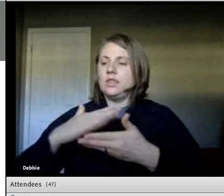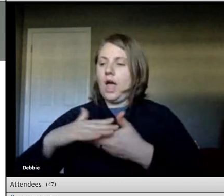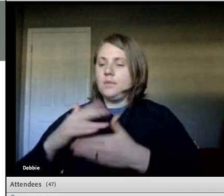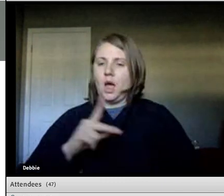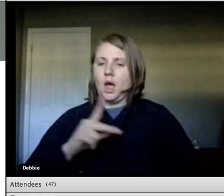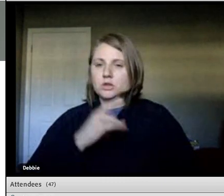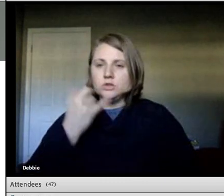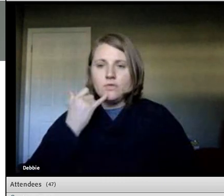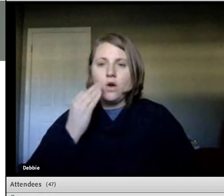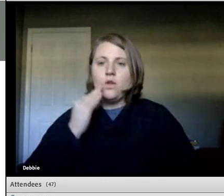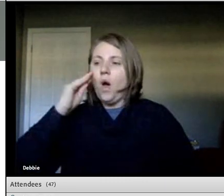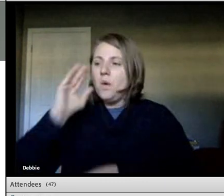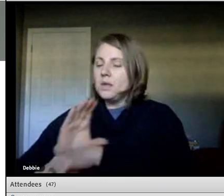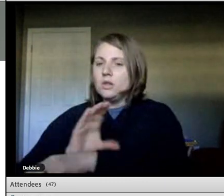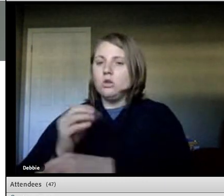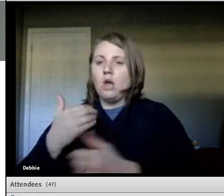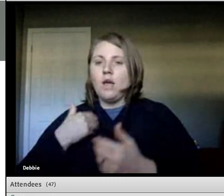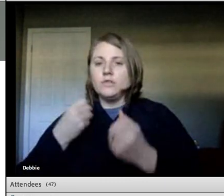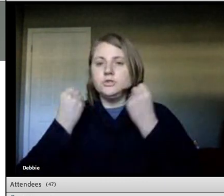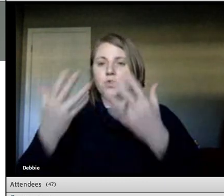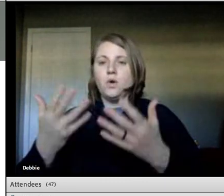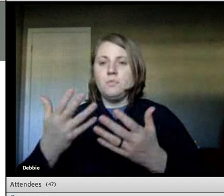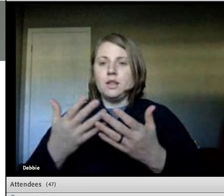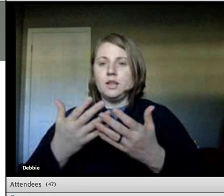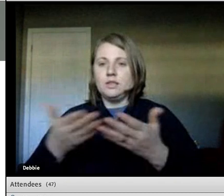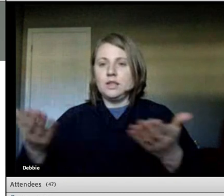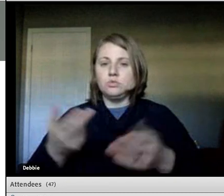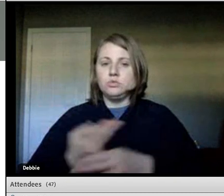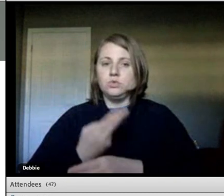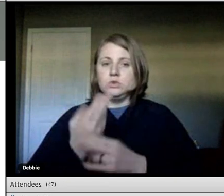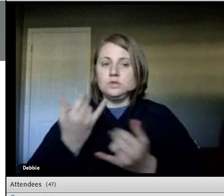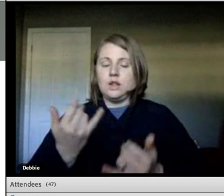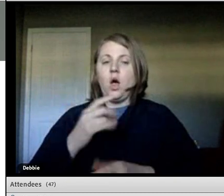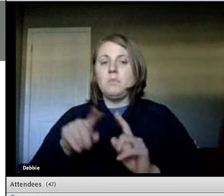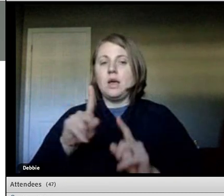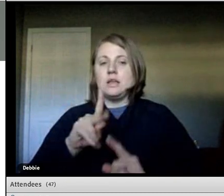We have so many devices now. KeePass is a way to keep your password safe.